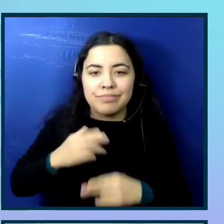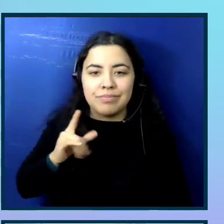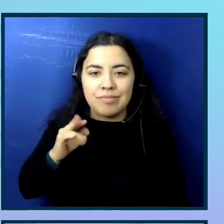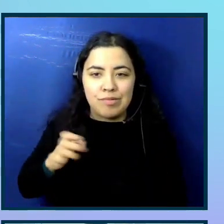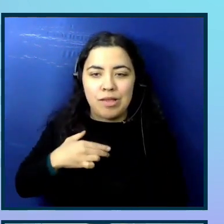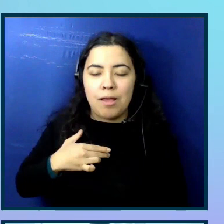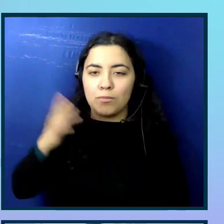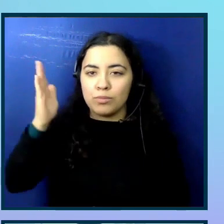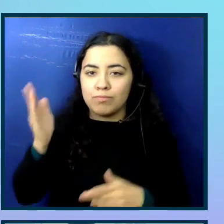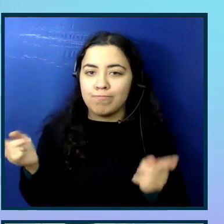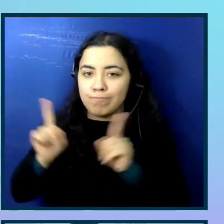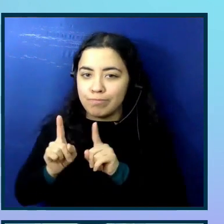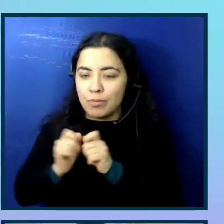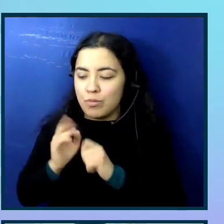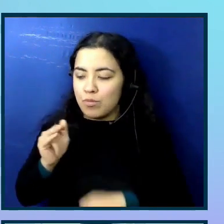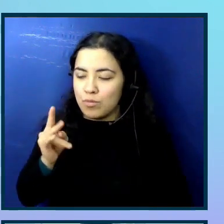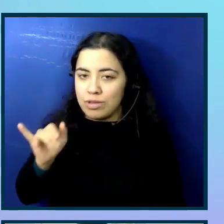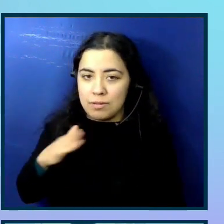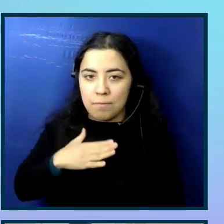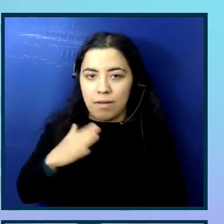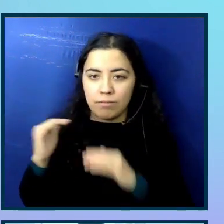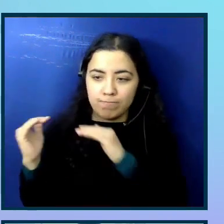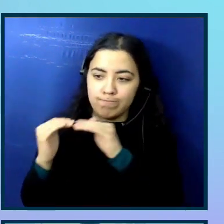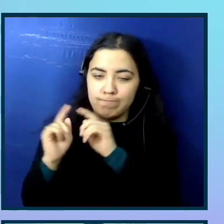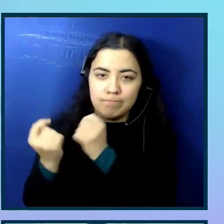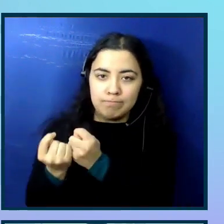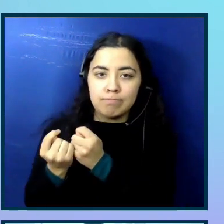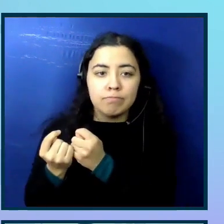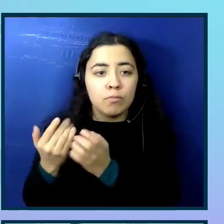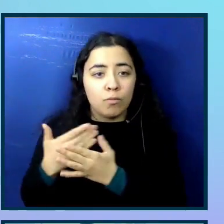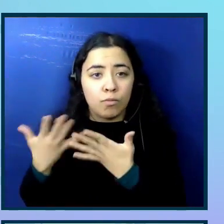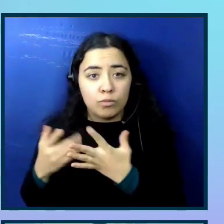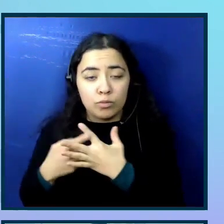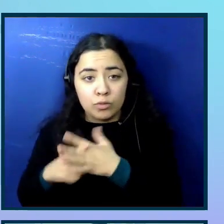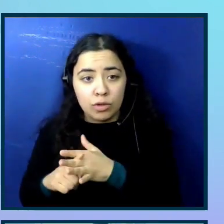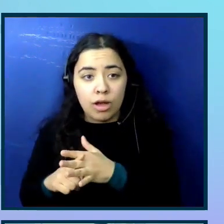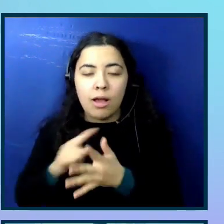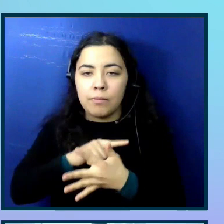Before we get started, I'll go through an overview of what we'll be presenting Brandy, you could advance slides.